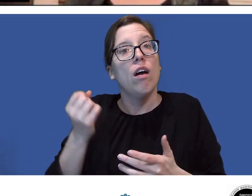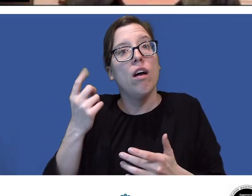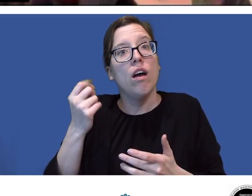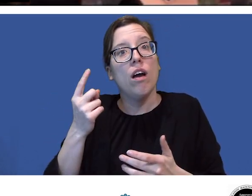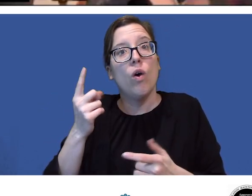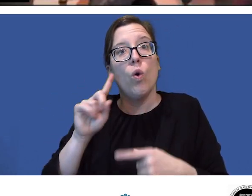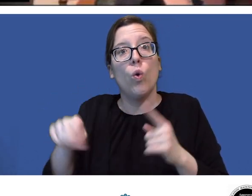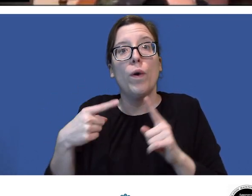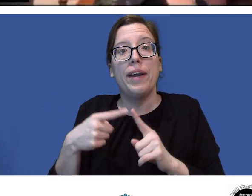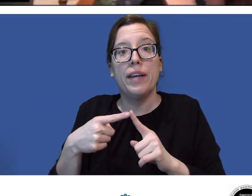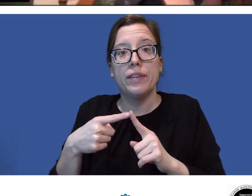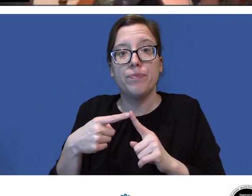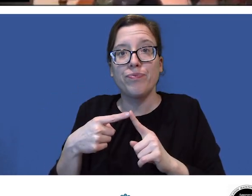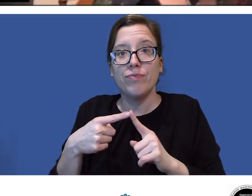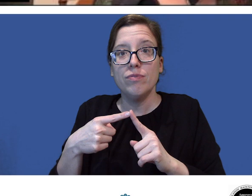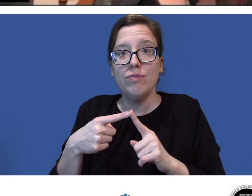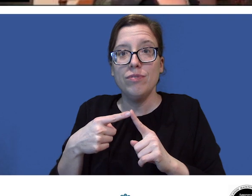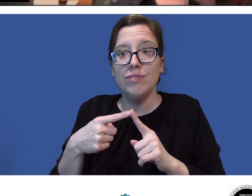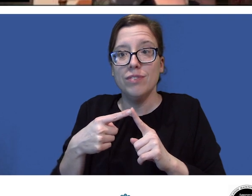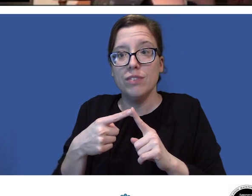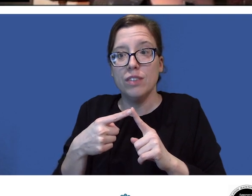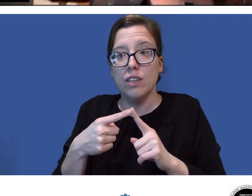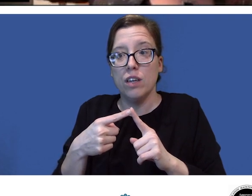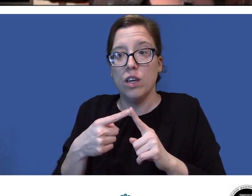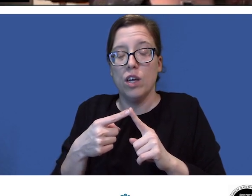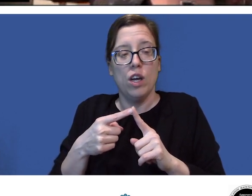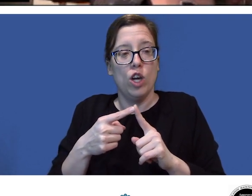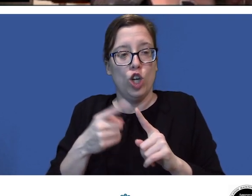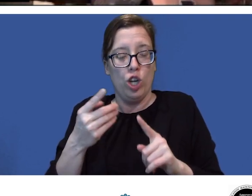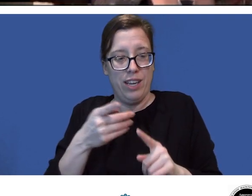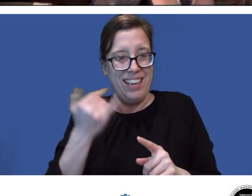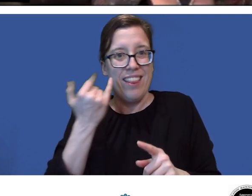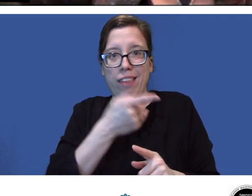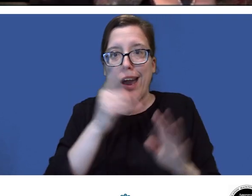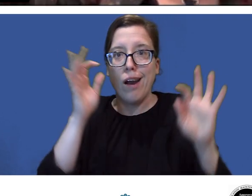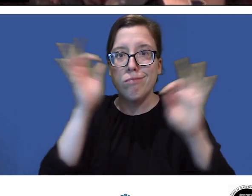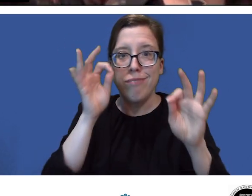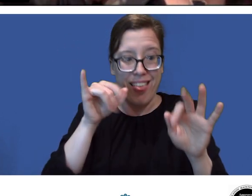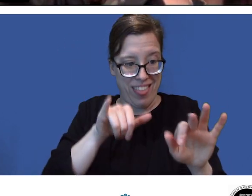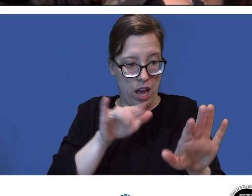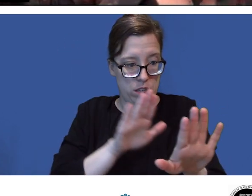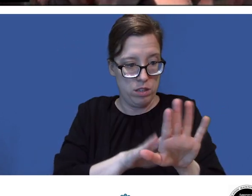But like I say, even when they're in ATR position to know this is their hand